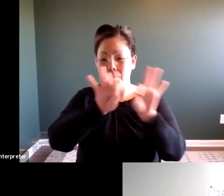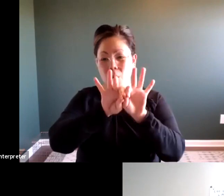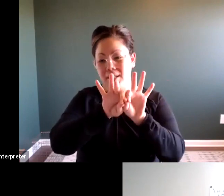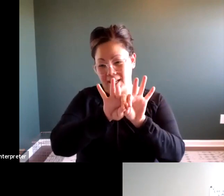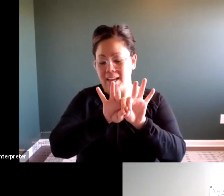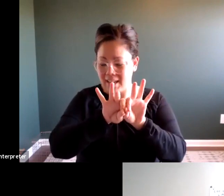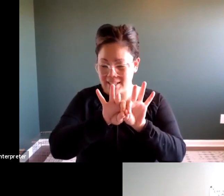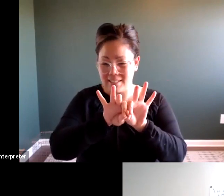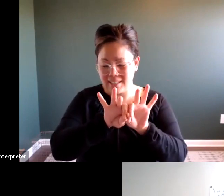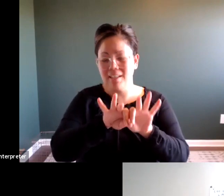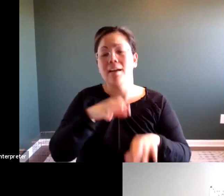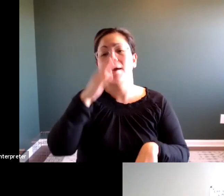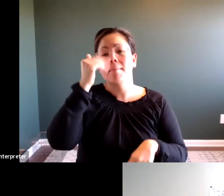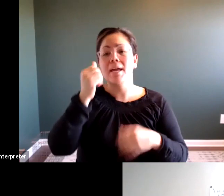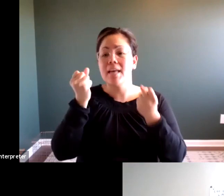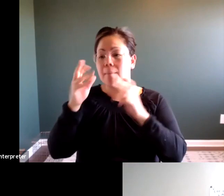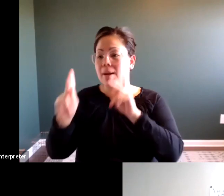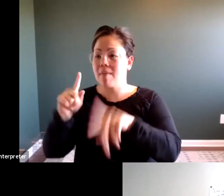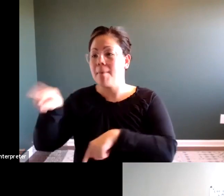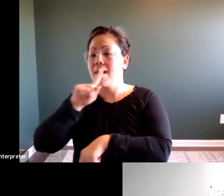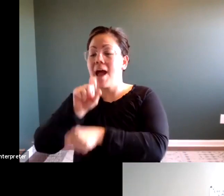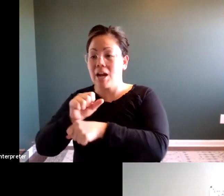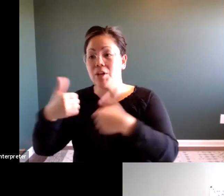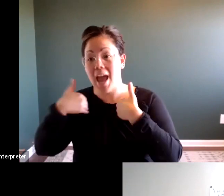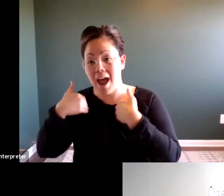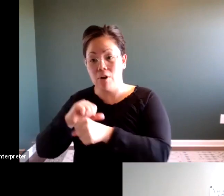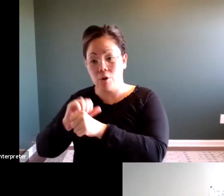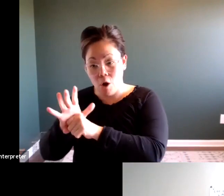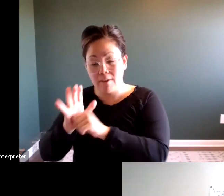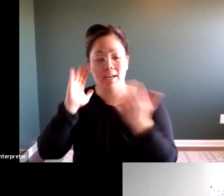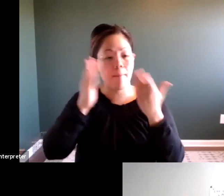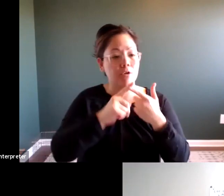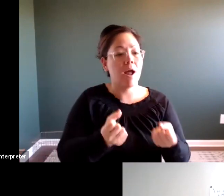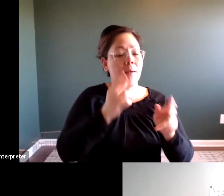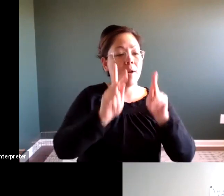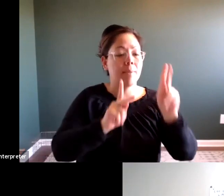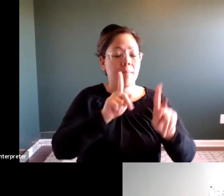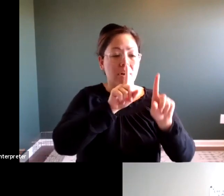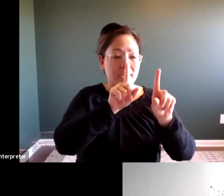how many of them end up actually having COVID compared to, you know, maybe something else.